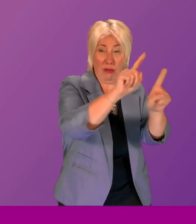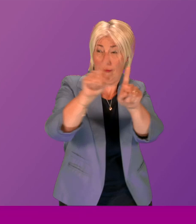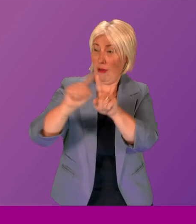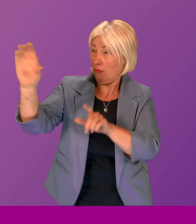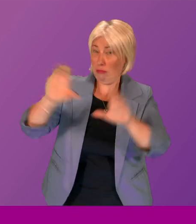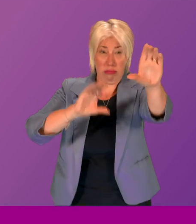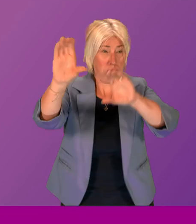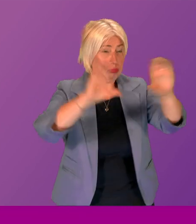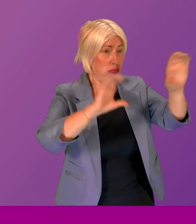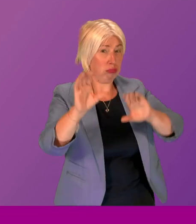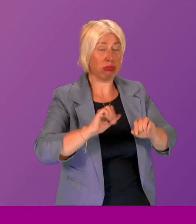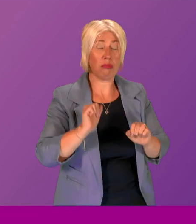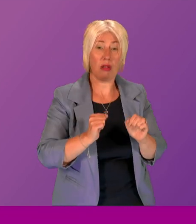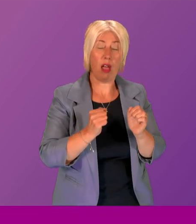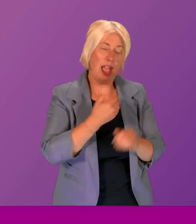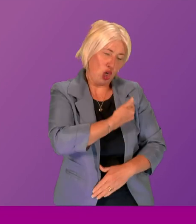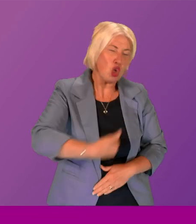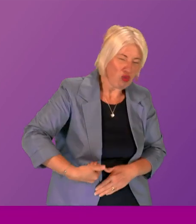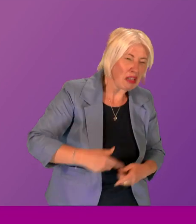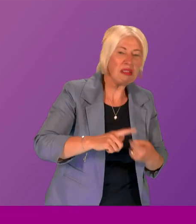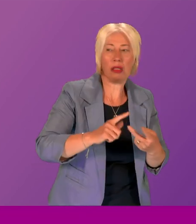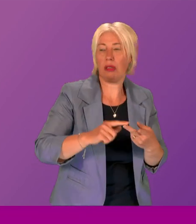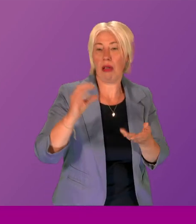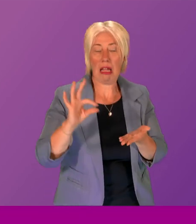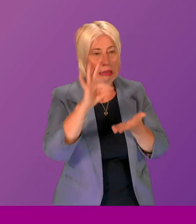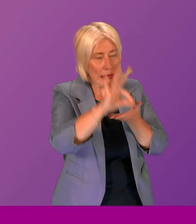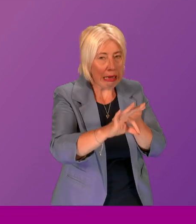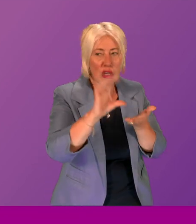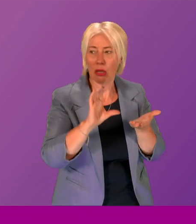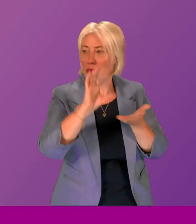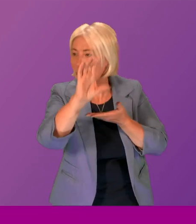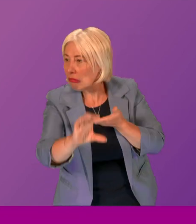such as fire insurance proceeds, donations and pledges, capital receipts and reserves.